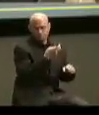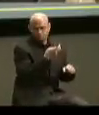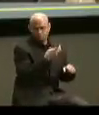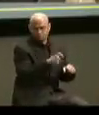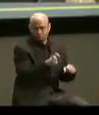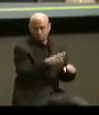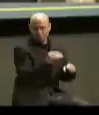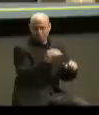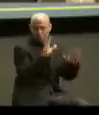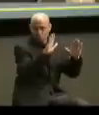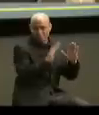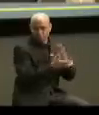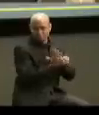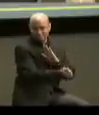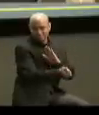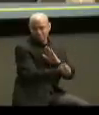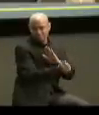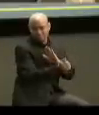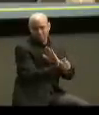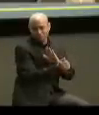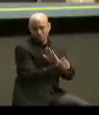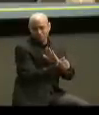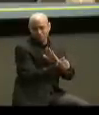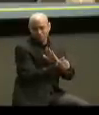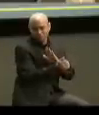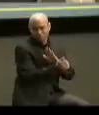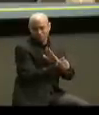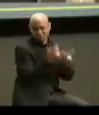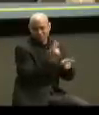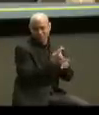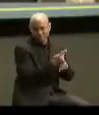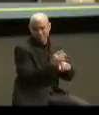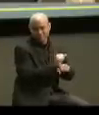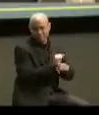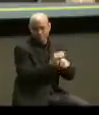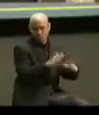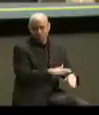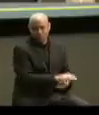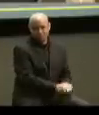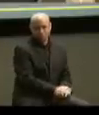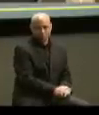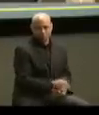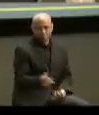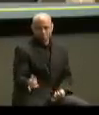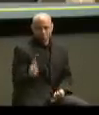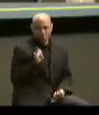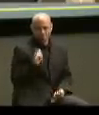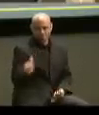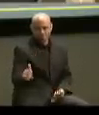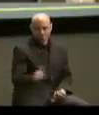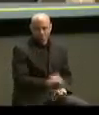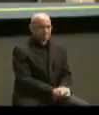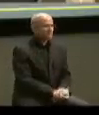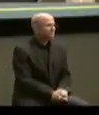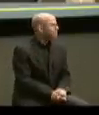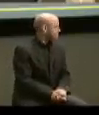WONDERFUL TALENT WE WANT TO HAVE AS PART OF OUR FEDERAL COMMUNITY AND RETAIN.